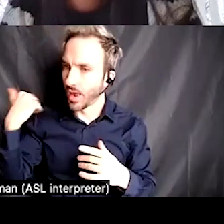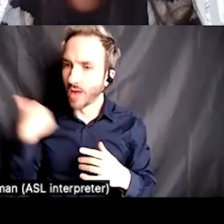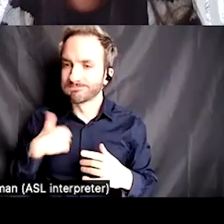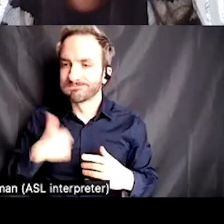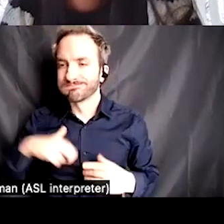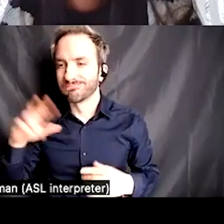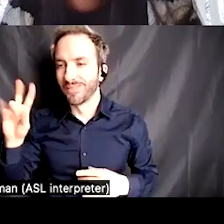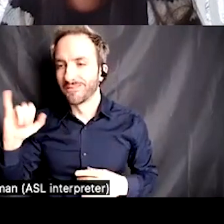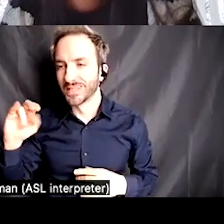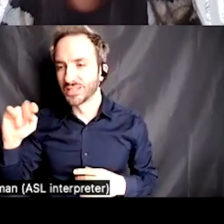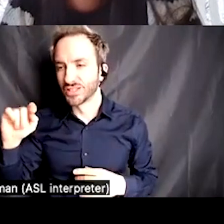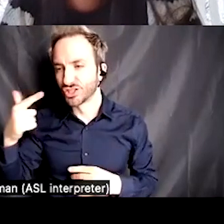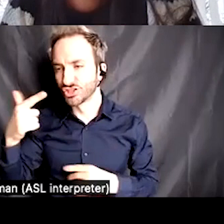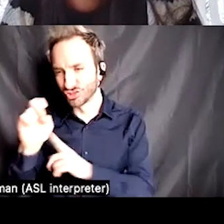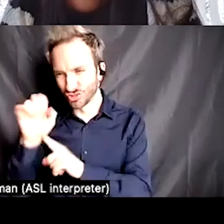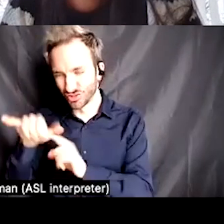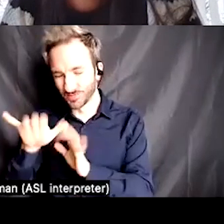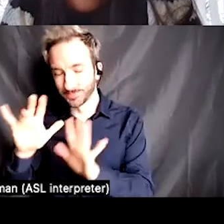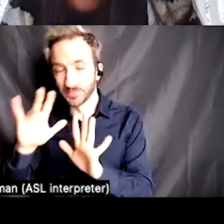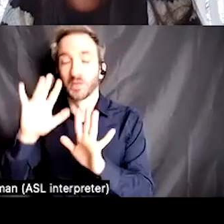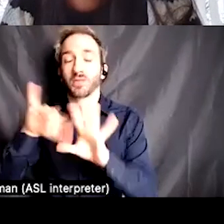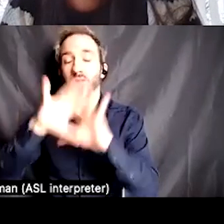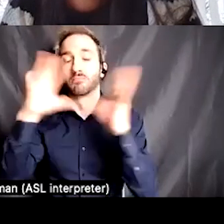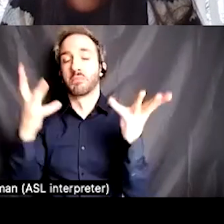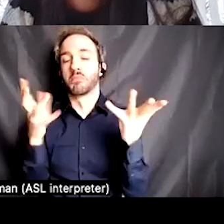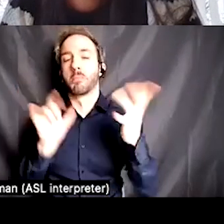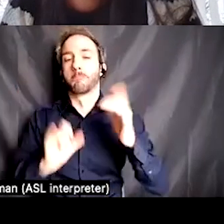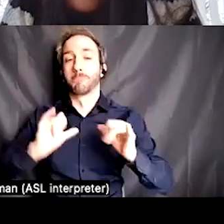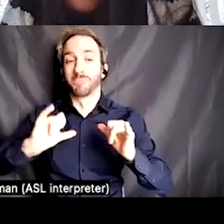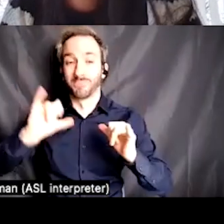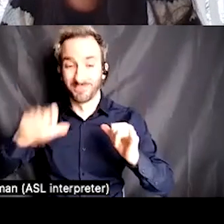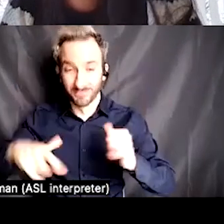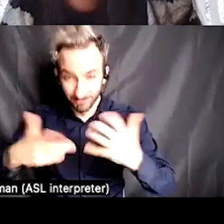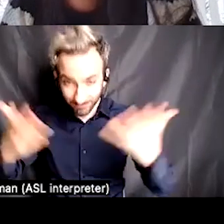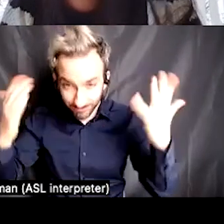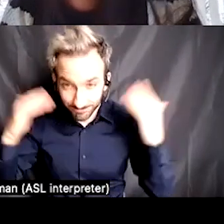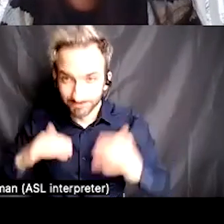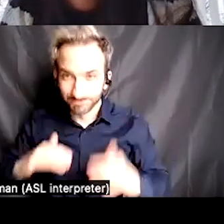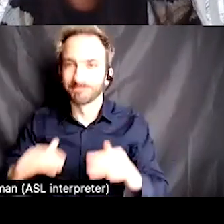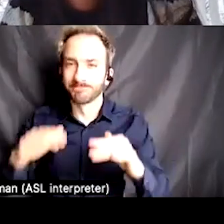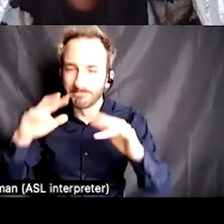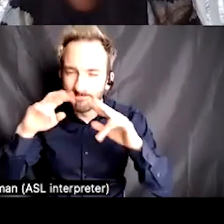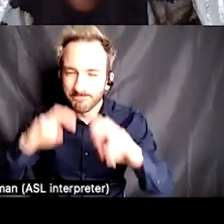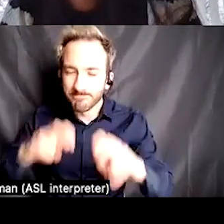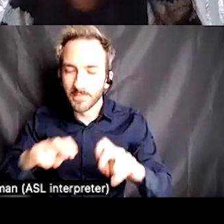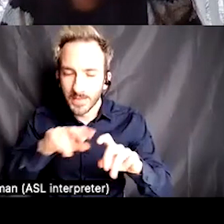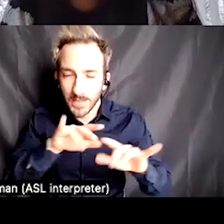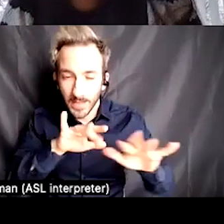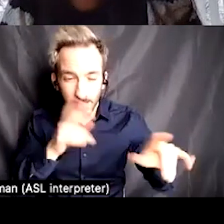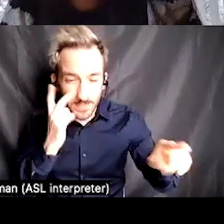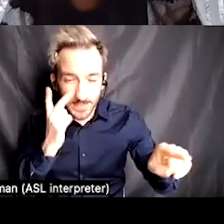Which really ties us back as we trace the roots of mushrooms through the aesthetics, takes us to